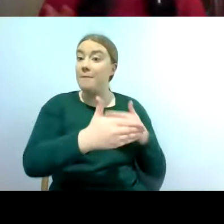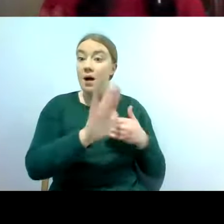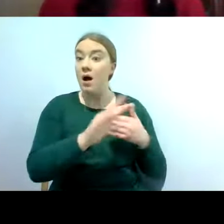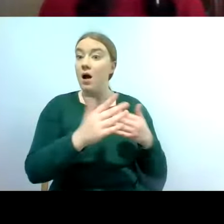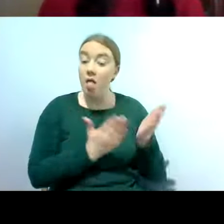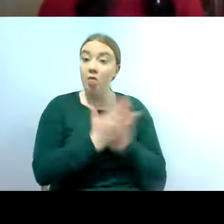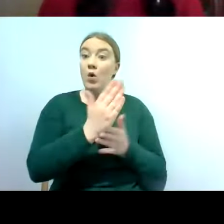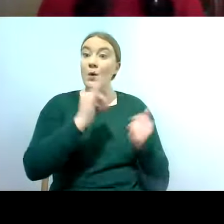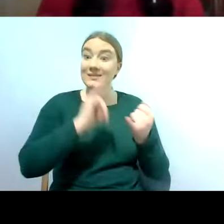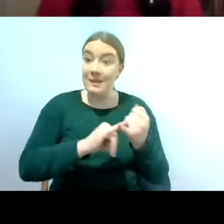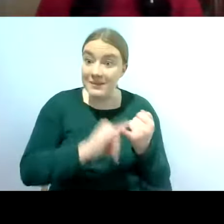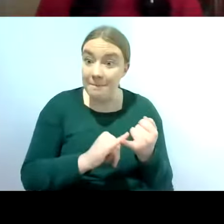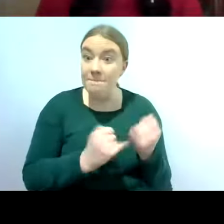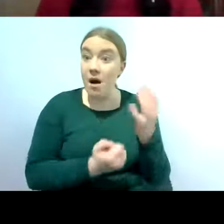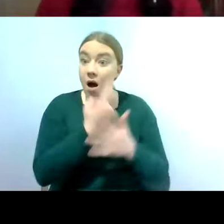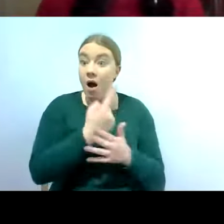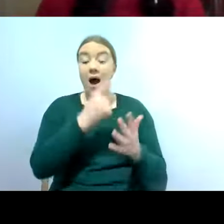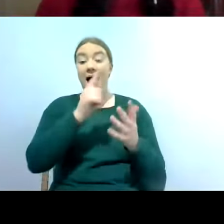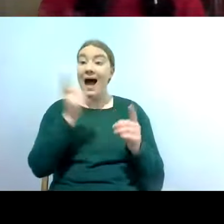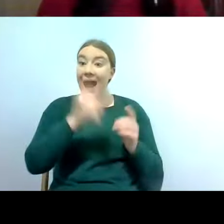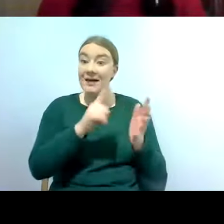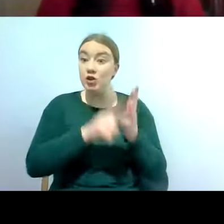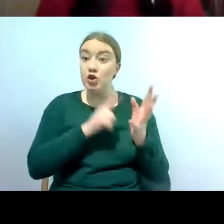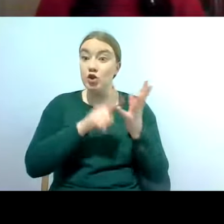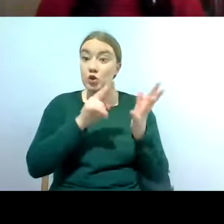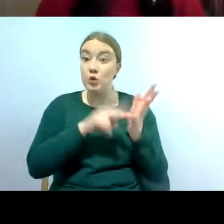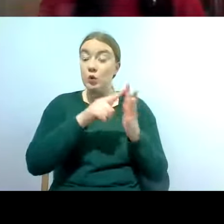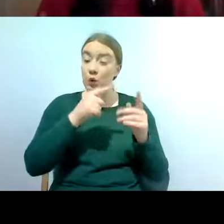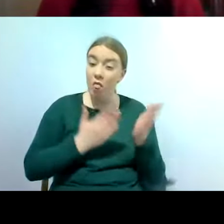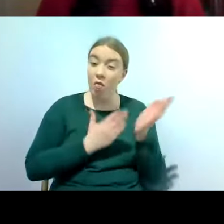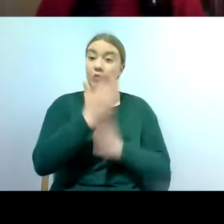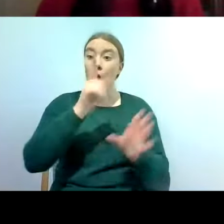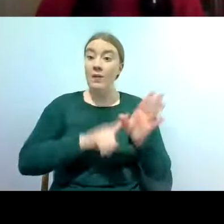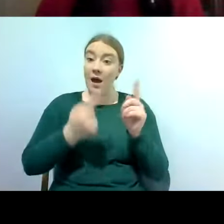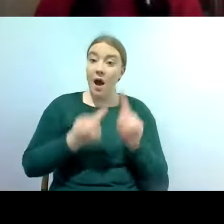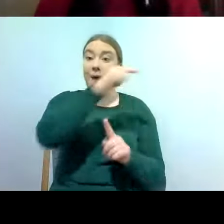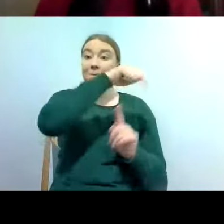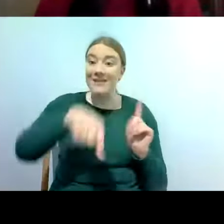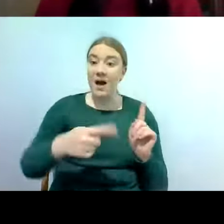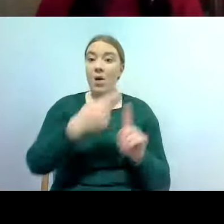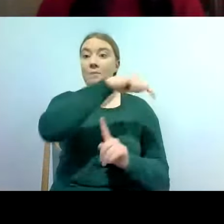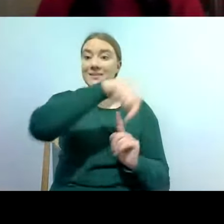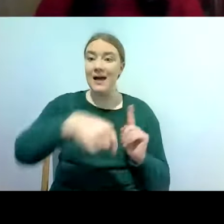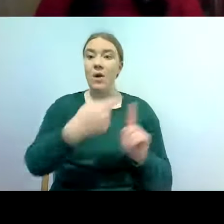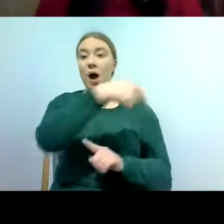september and june so it may be increased the amount of time that the wear was possible for